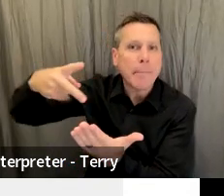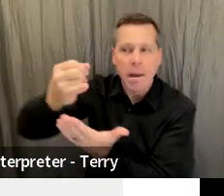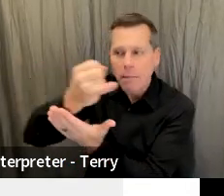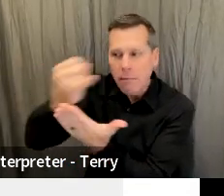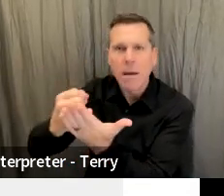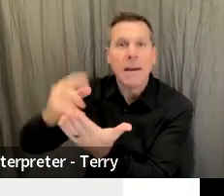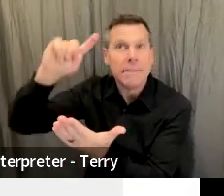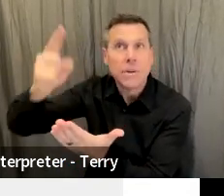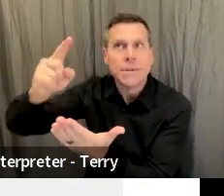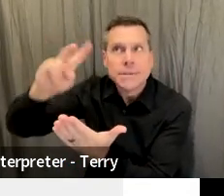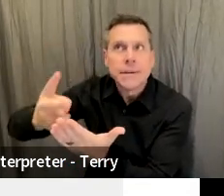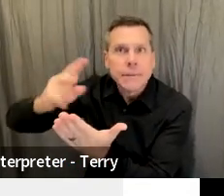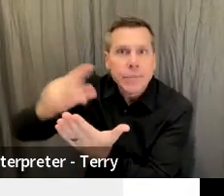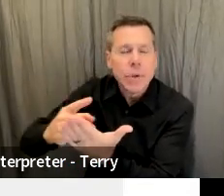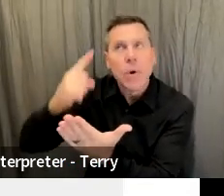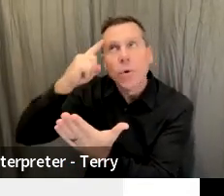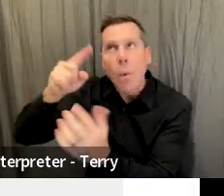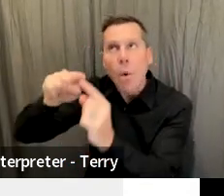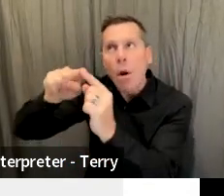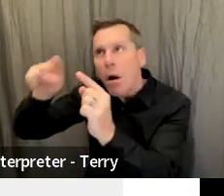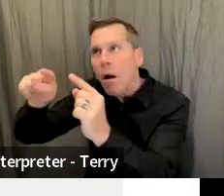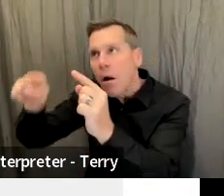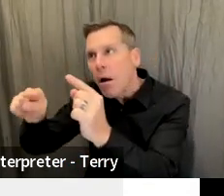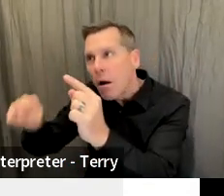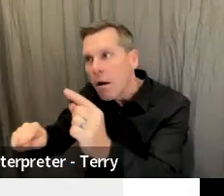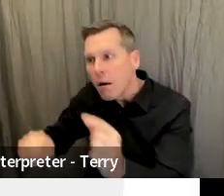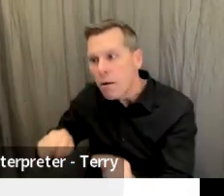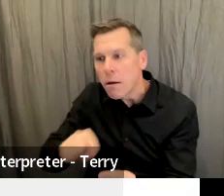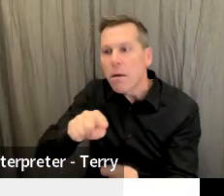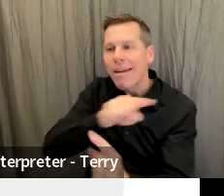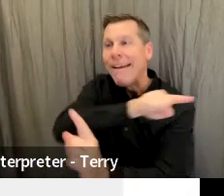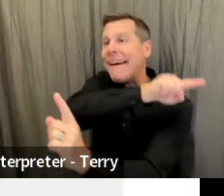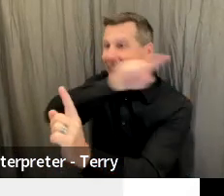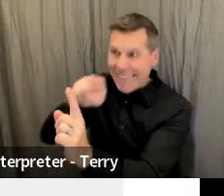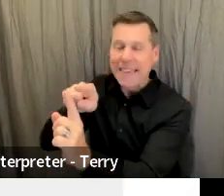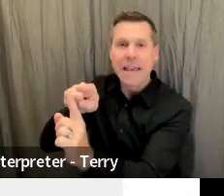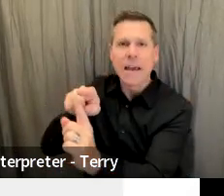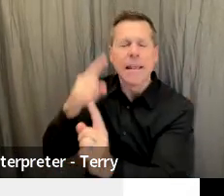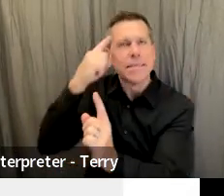that out and then figure out what you need and look for resources that way.